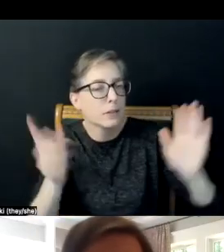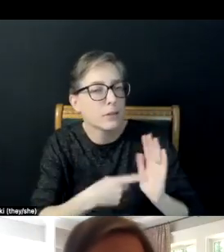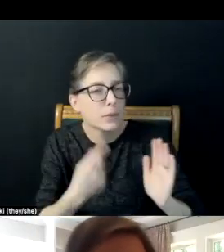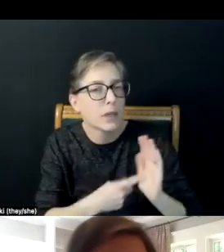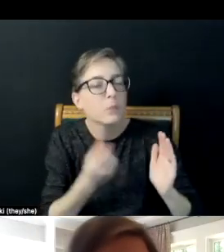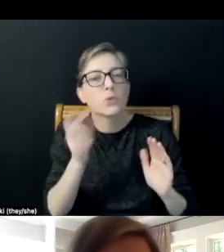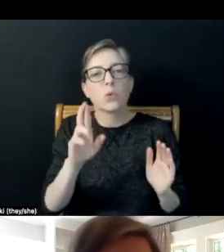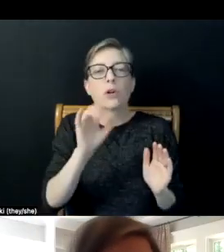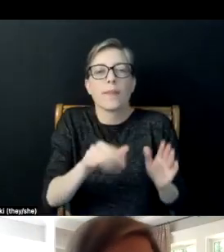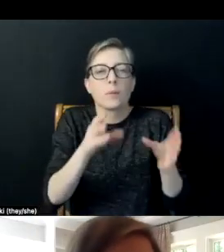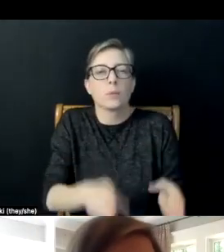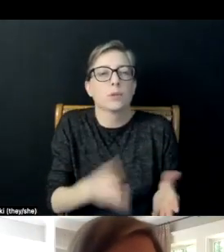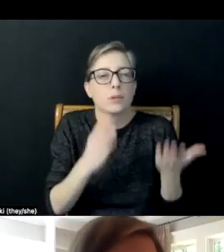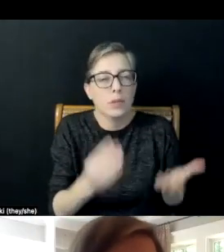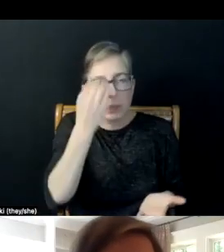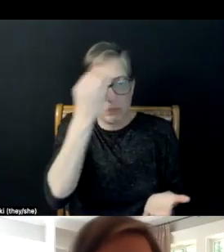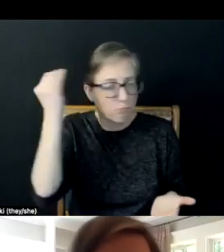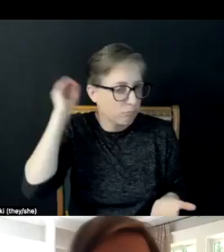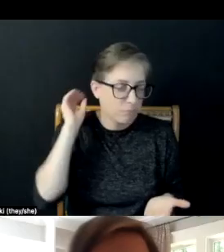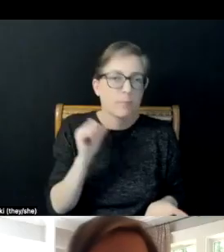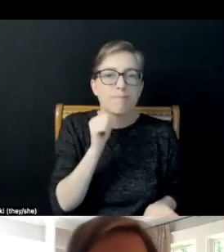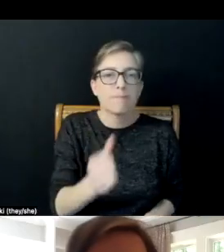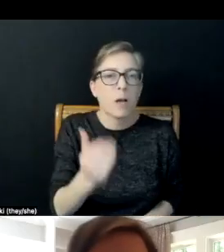Next slide, please. And when you